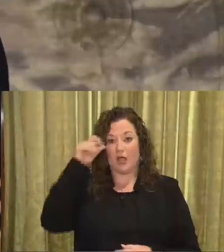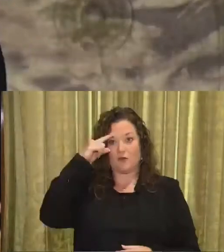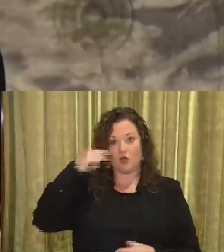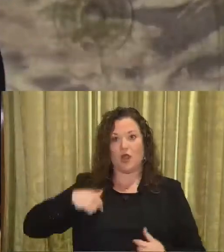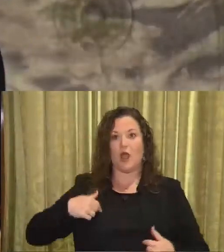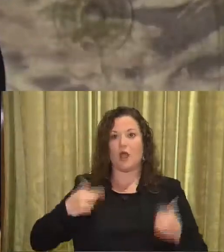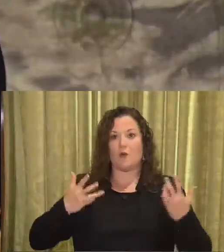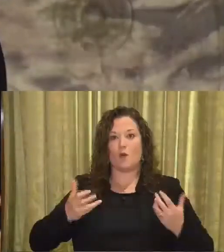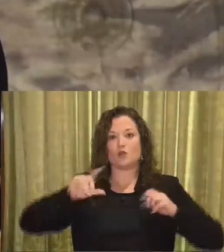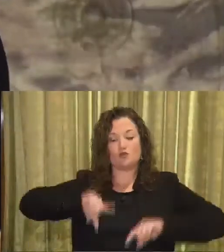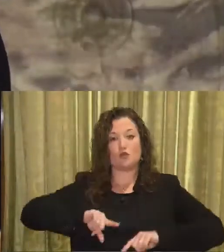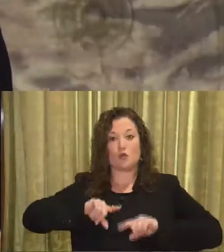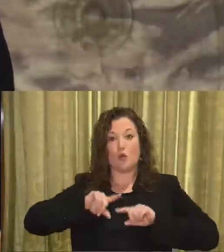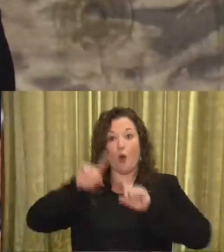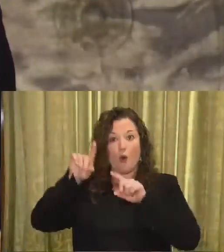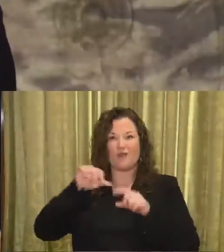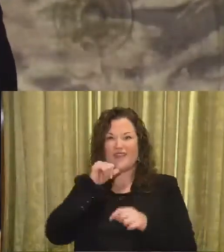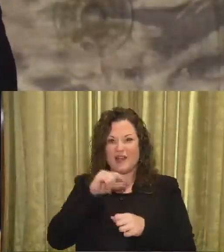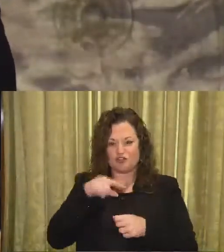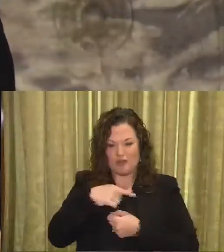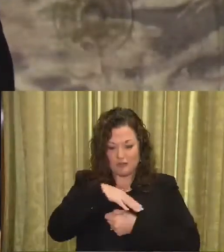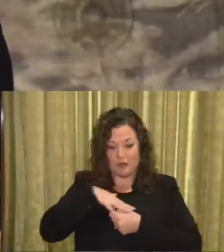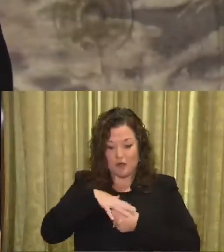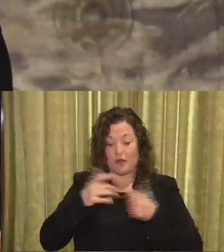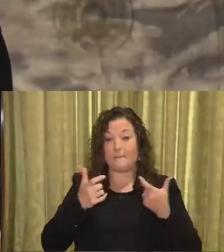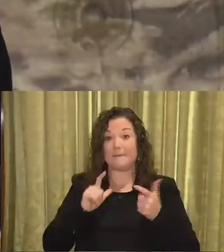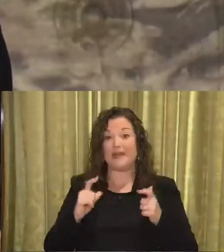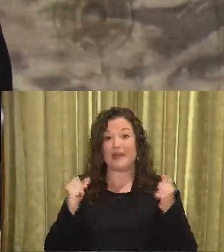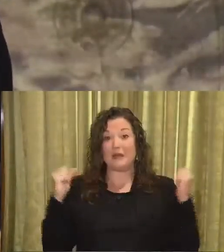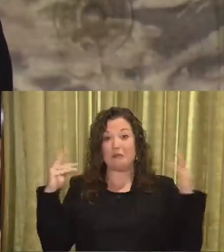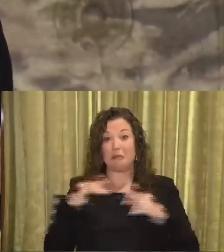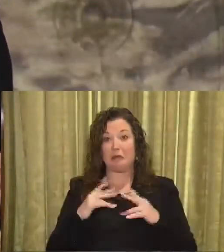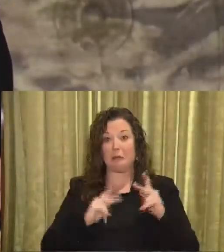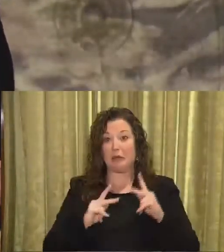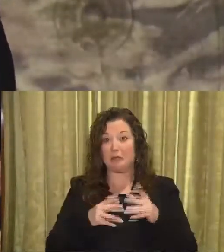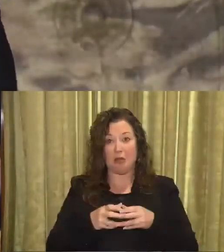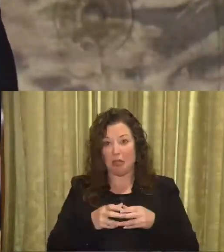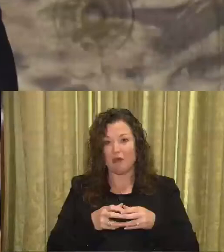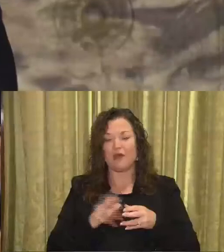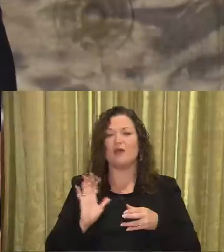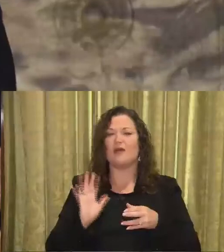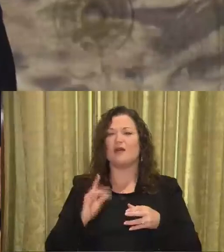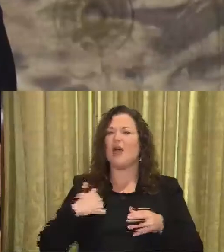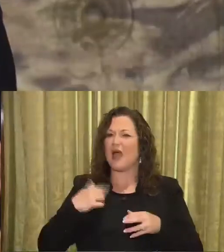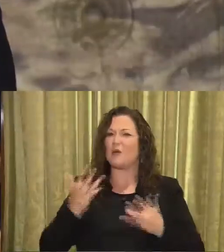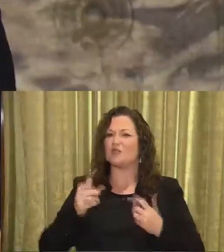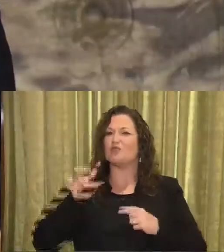the population centers, and I want to go. Combination of some of the rural areas,